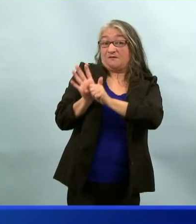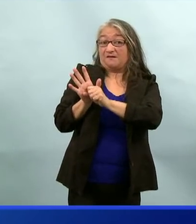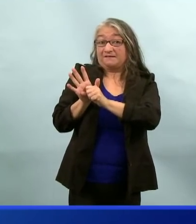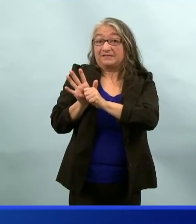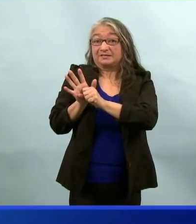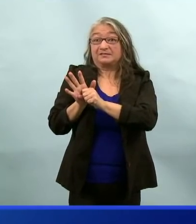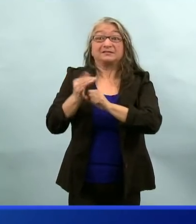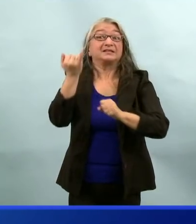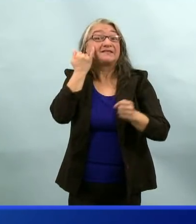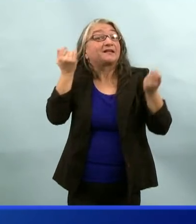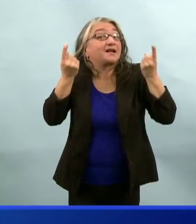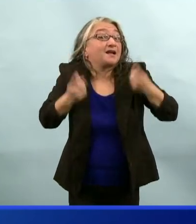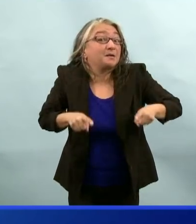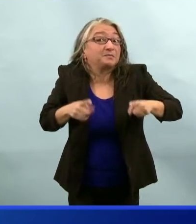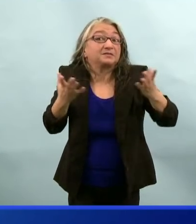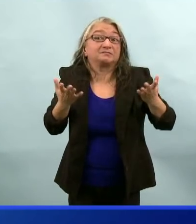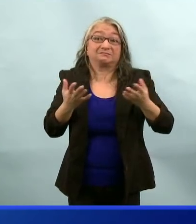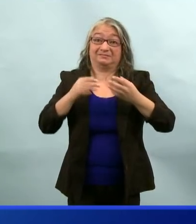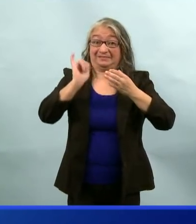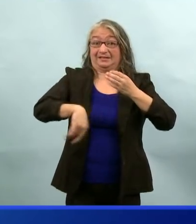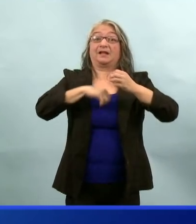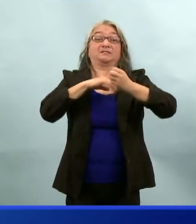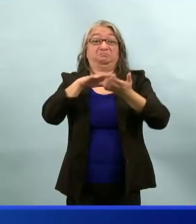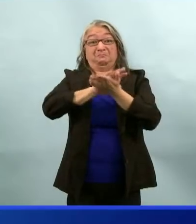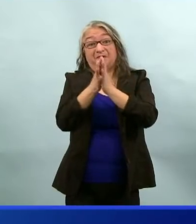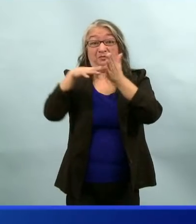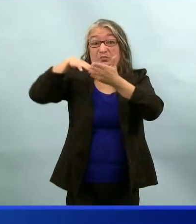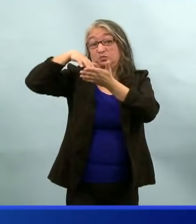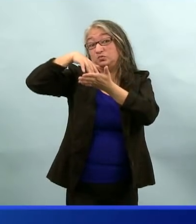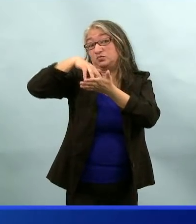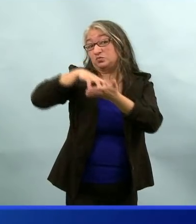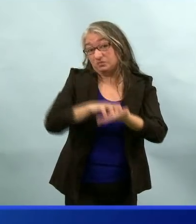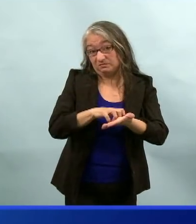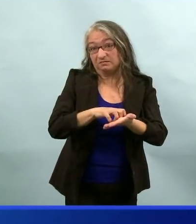who are at greater risk of illness and who are more likely to be exposed to covet